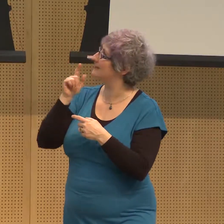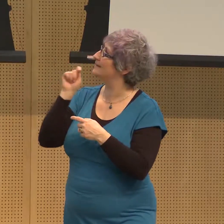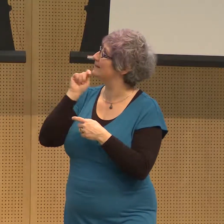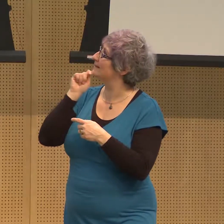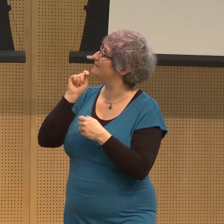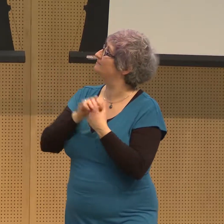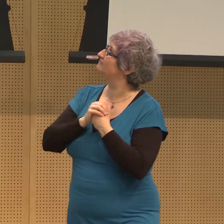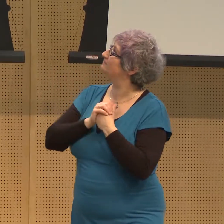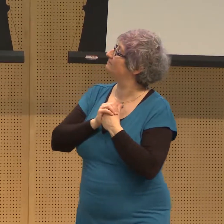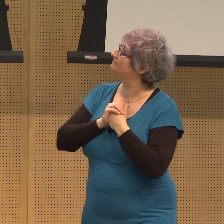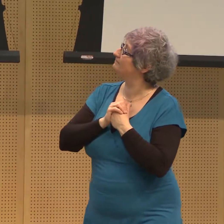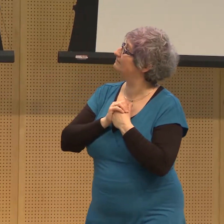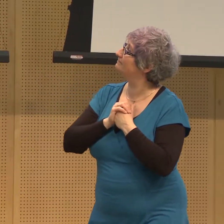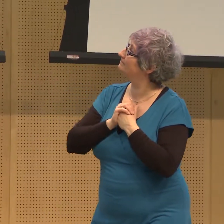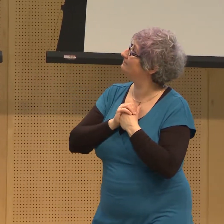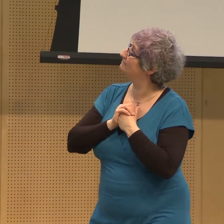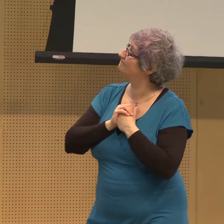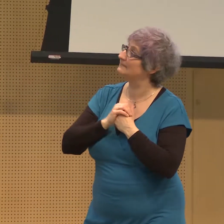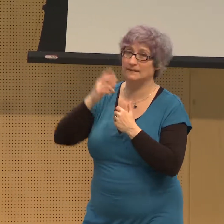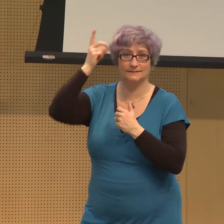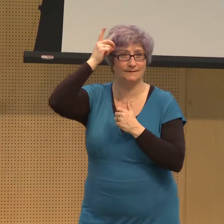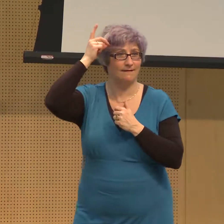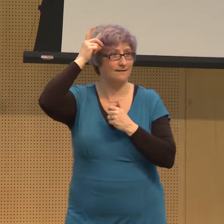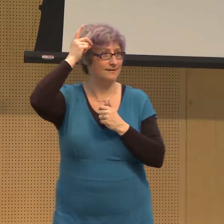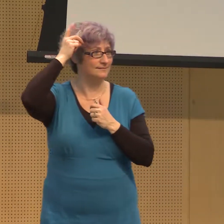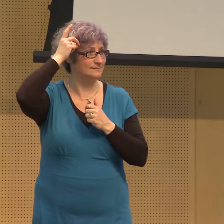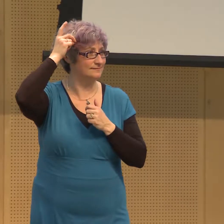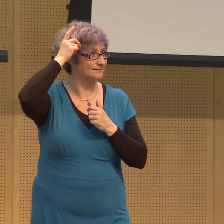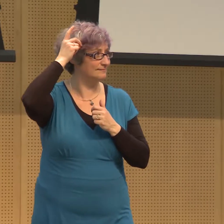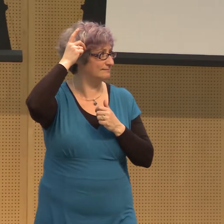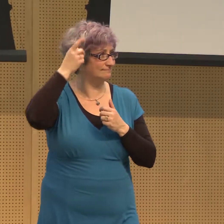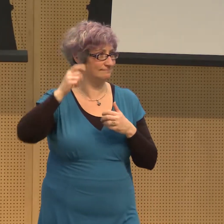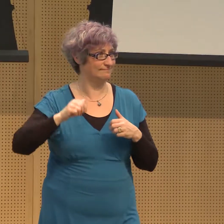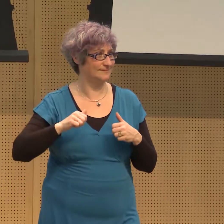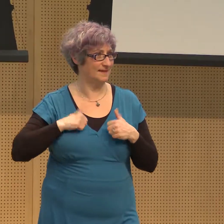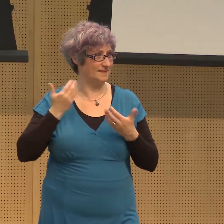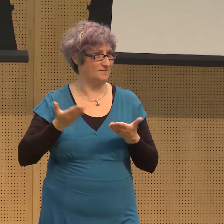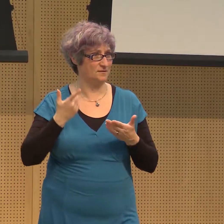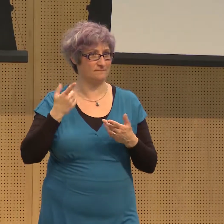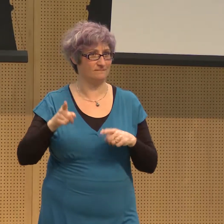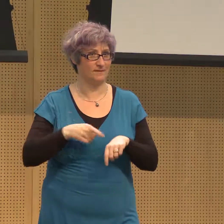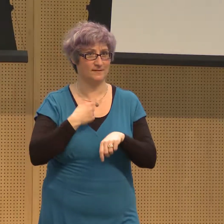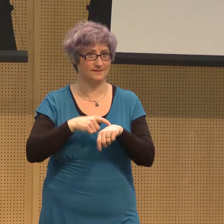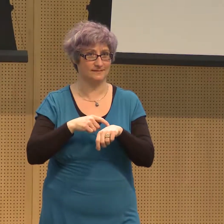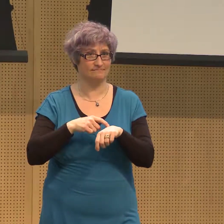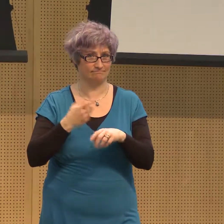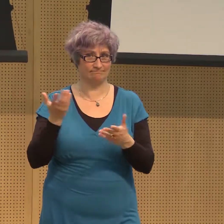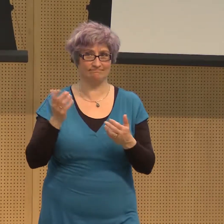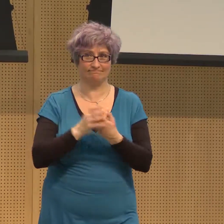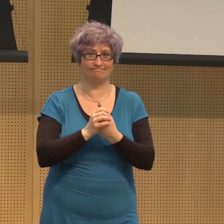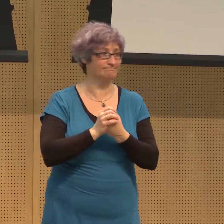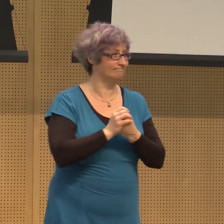I'm sure many of you know Lisa and Ted. Do you know Don? He's been here a while now.